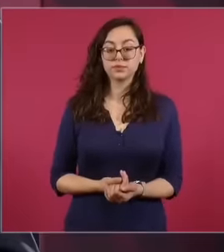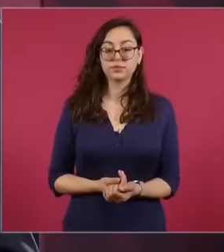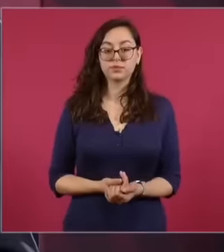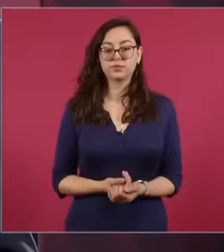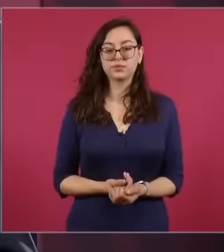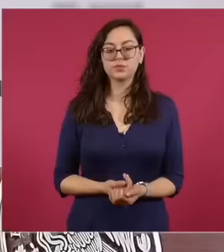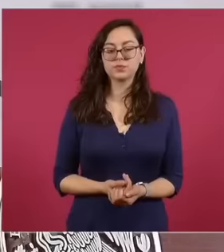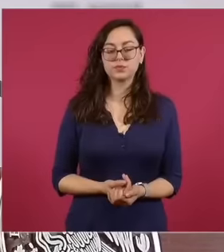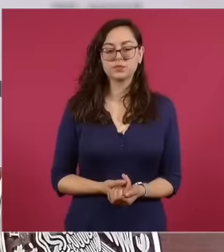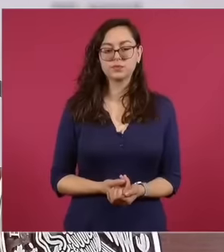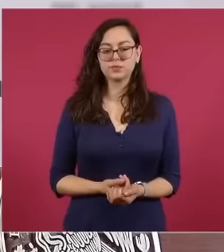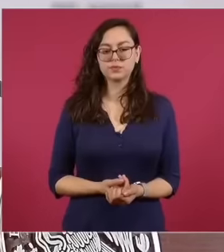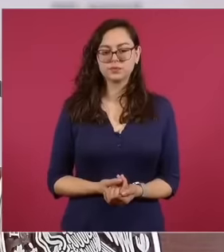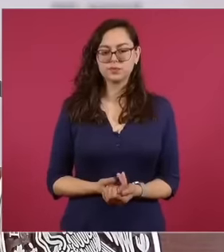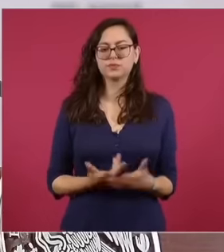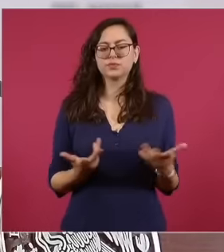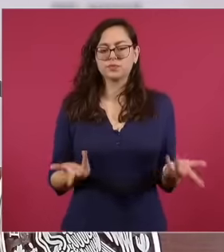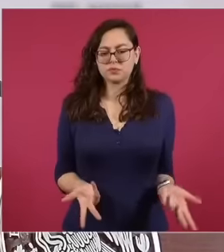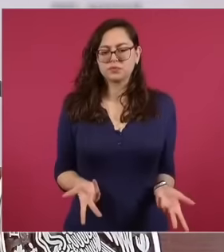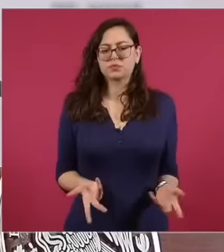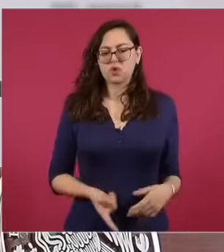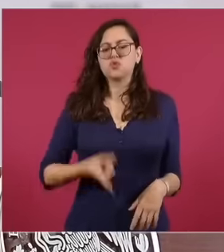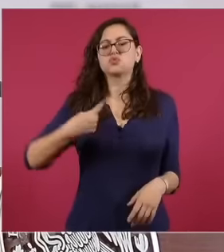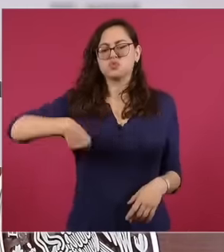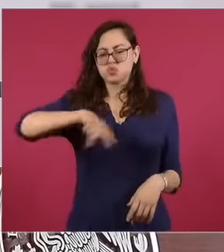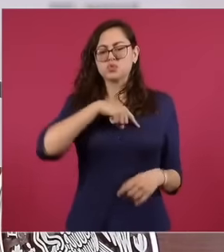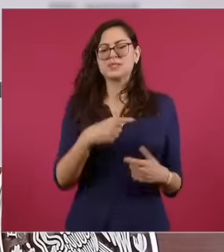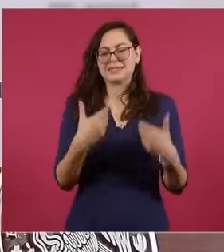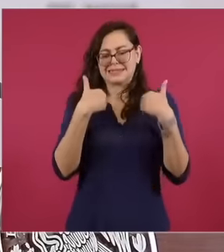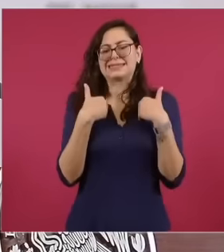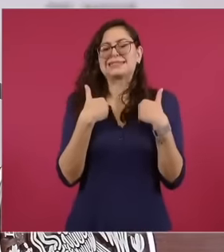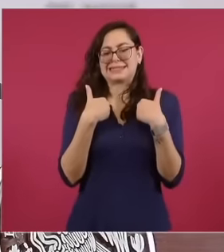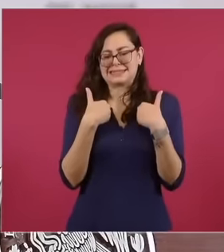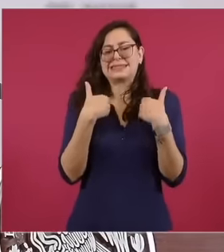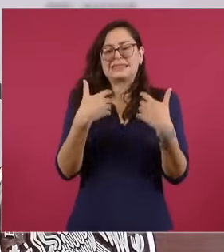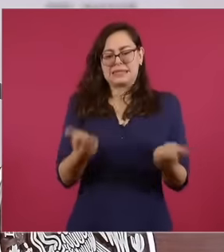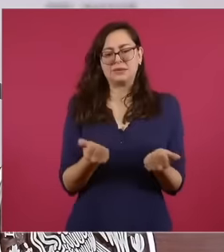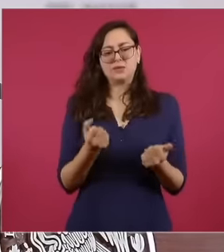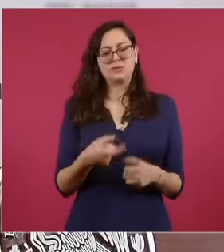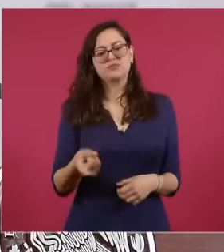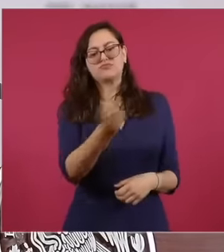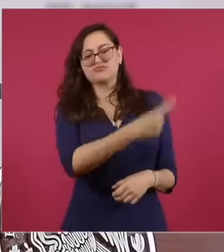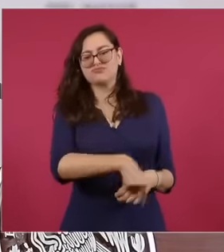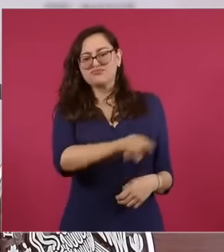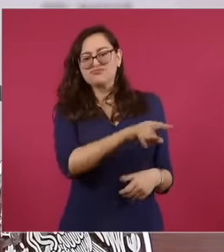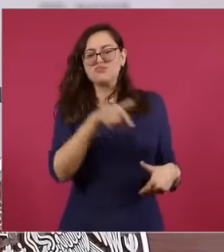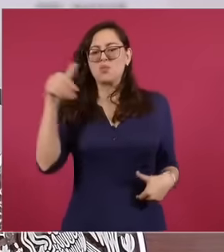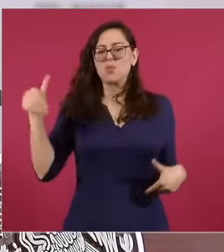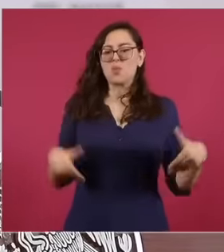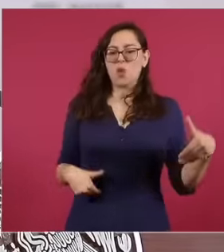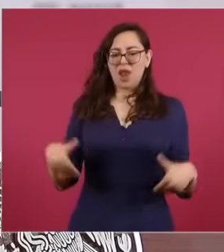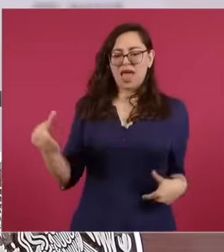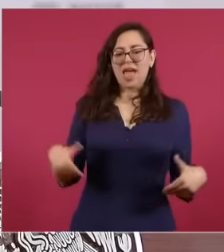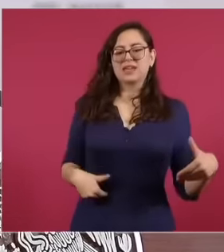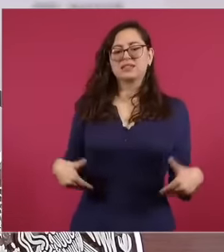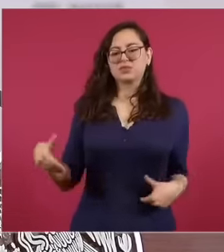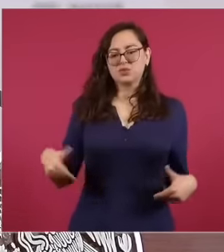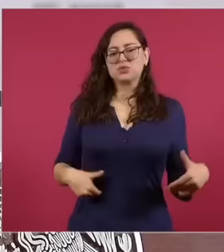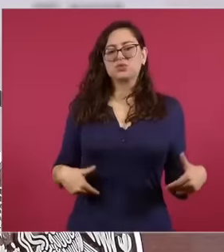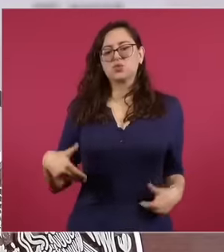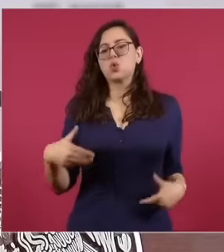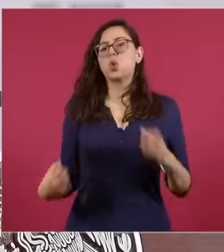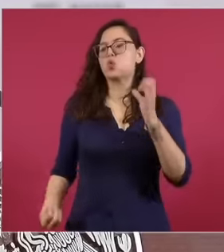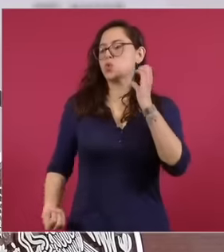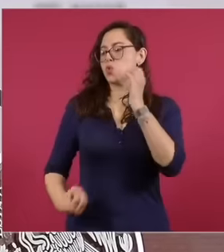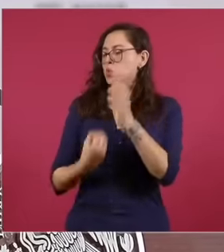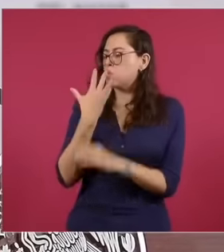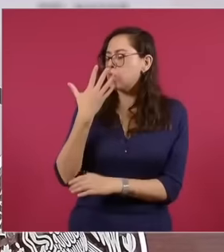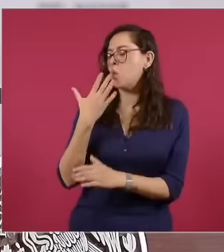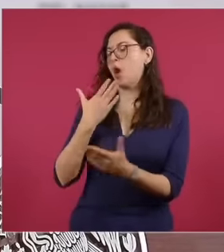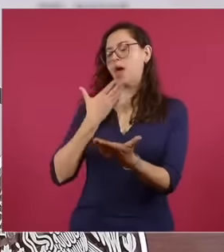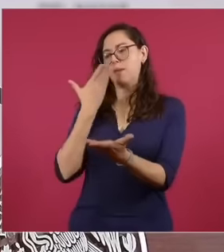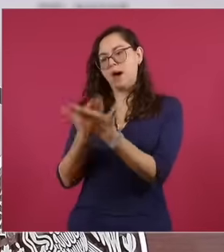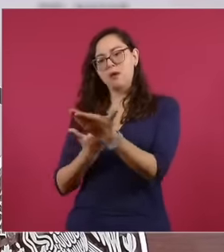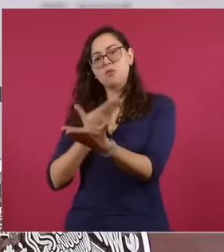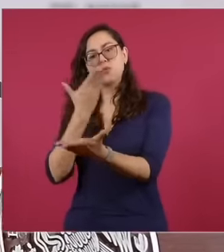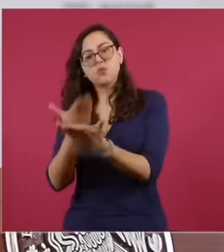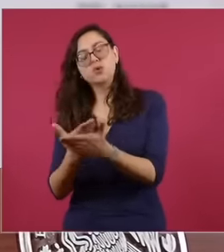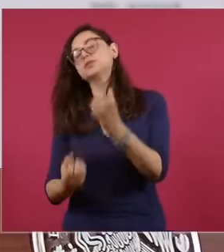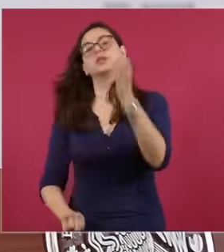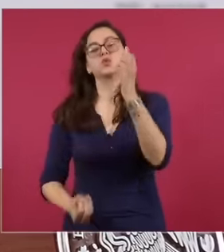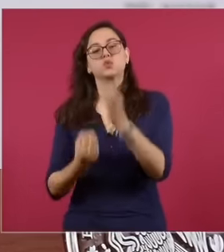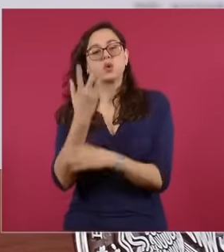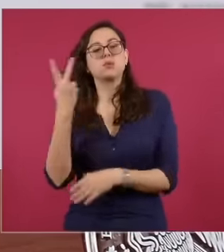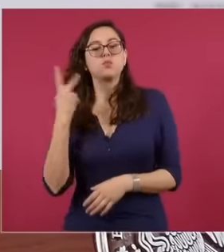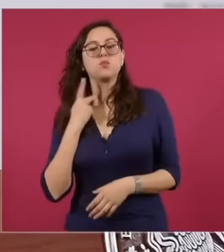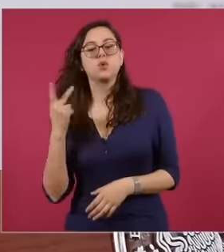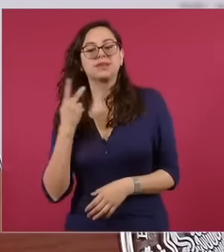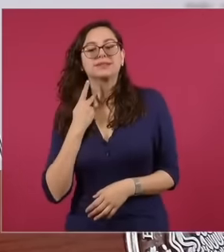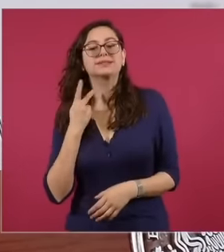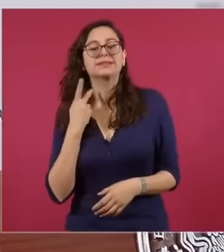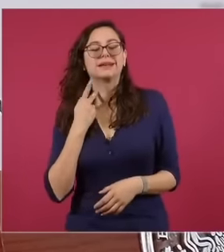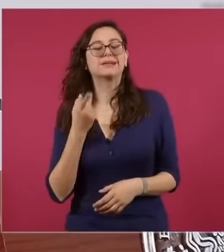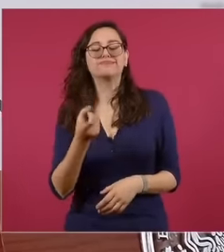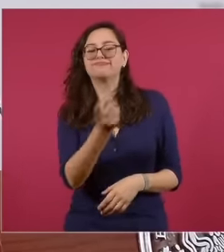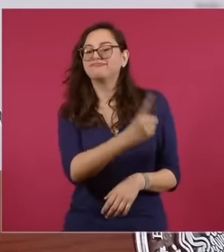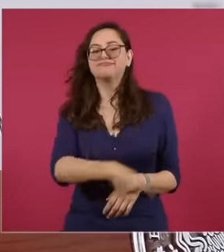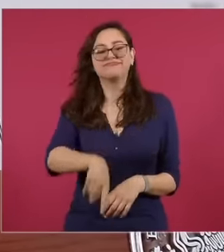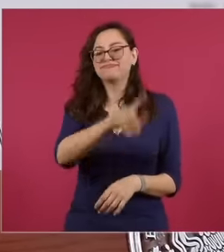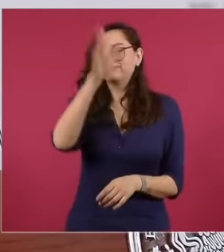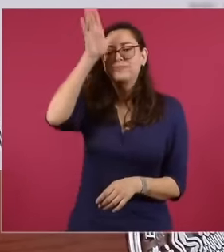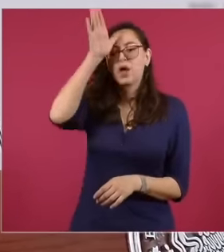so we understand that they are upset by the policy we are in. carrying out but